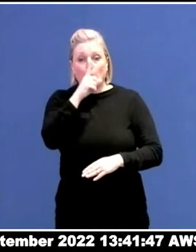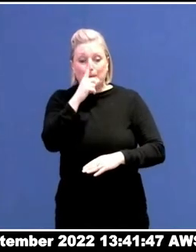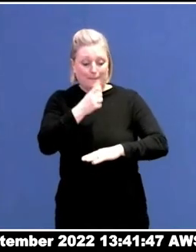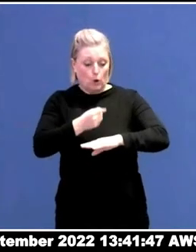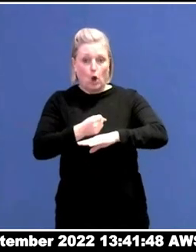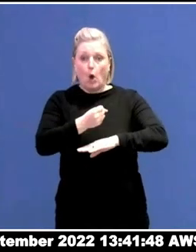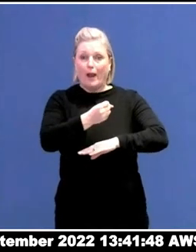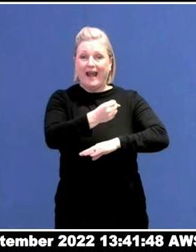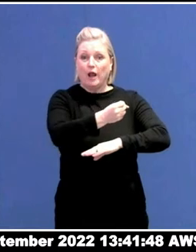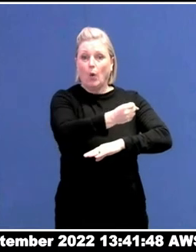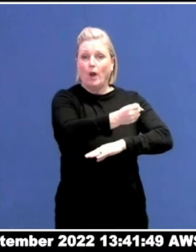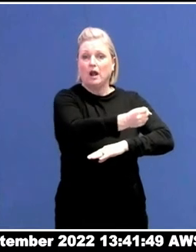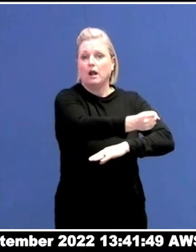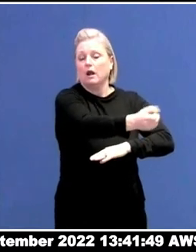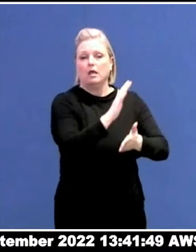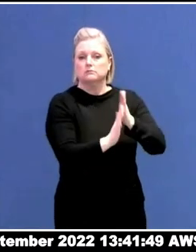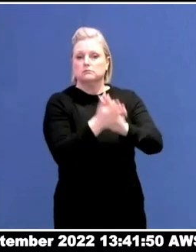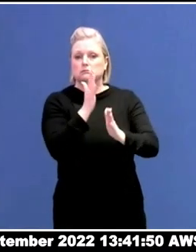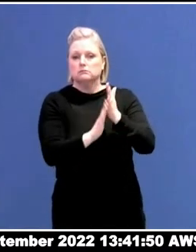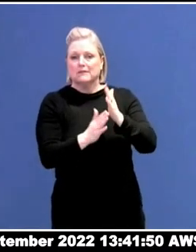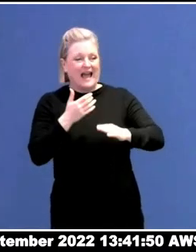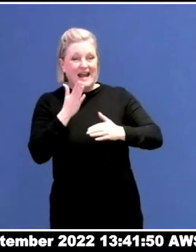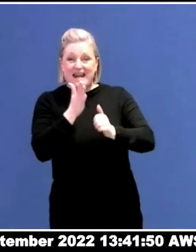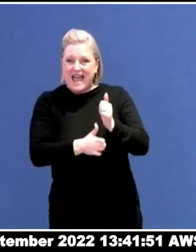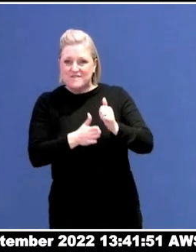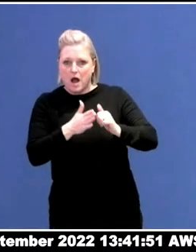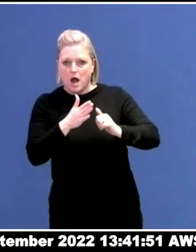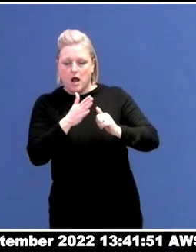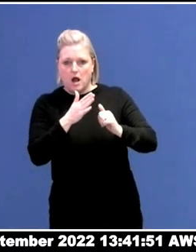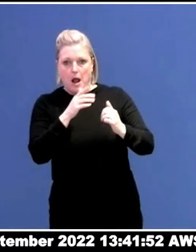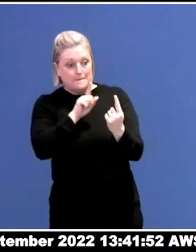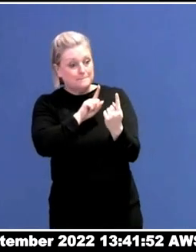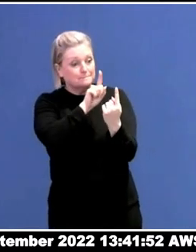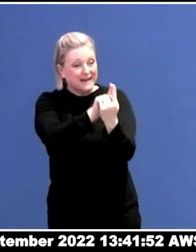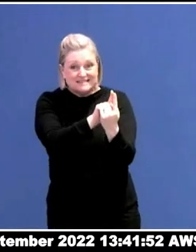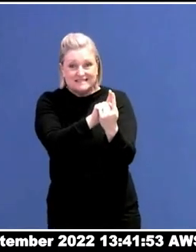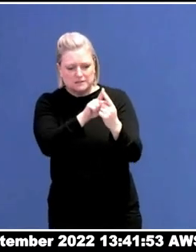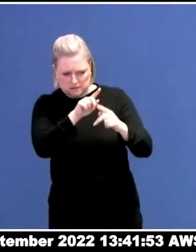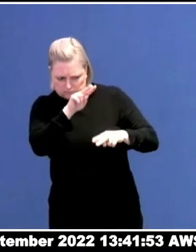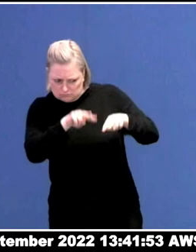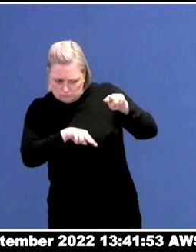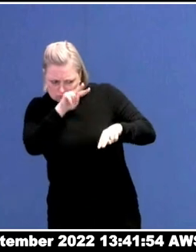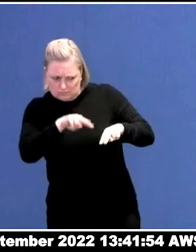supported once they go in. And this is the kind of critical information that you would think Corrective Services